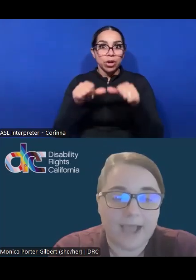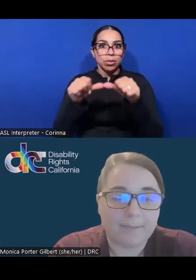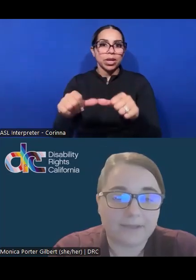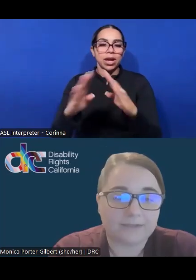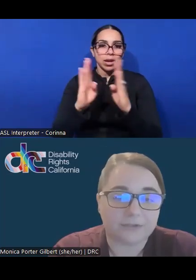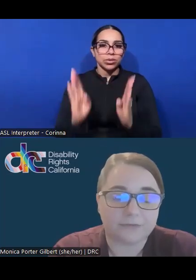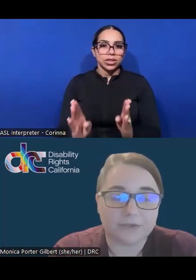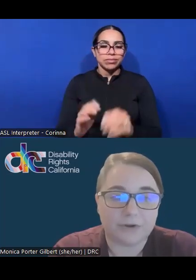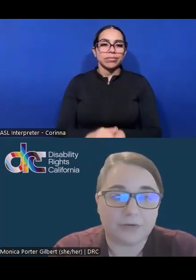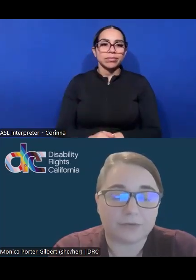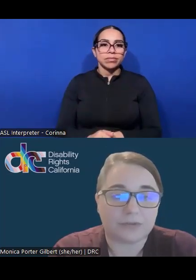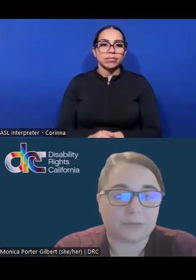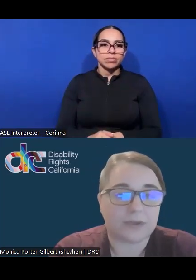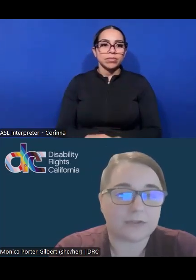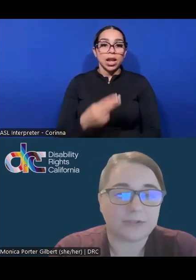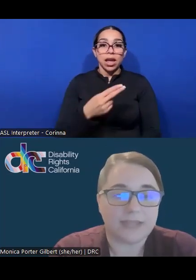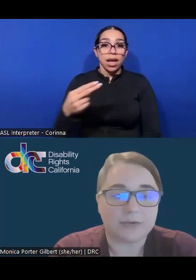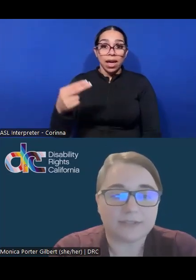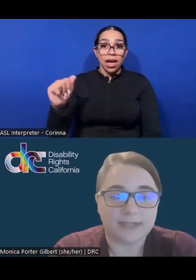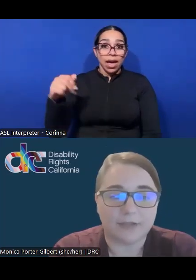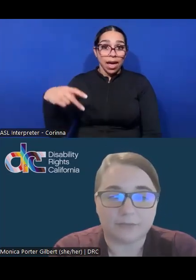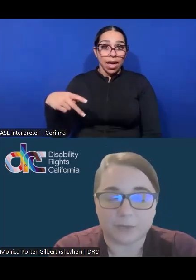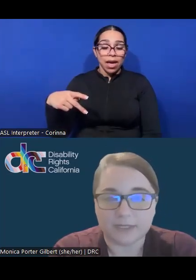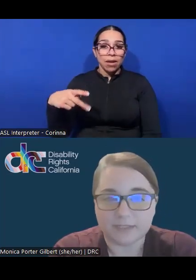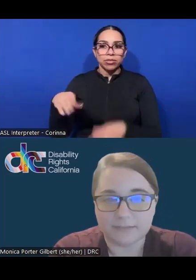HHAP has served over 300,000 Californians